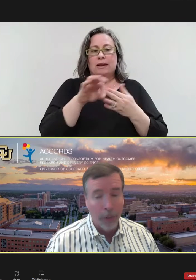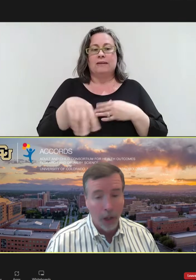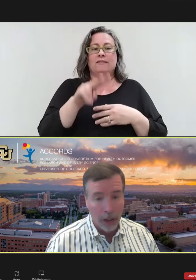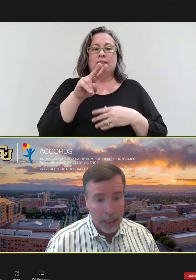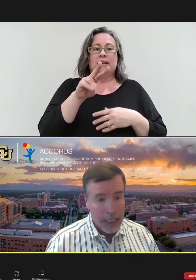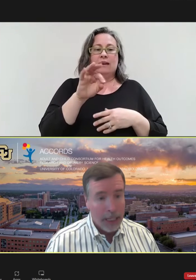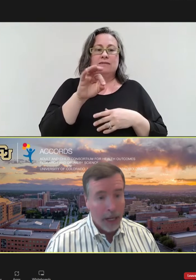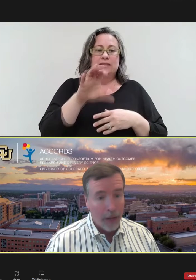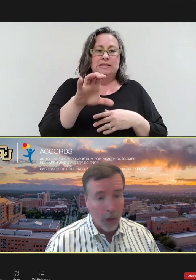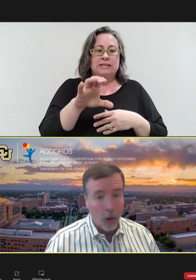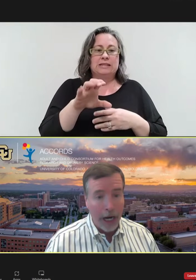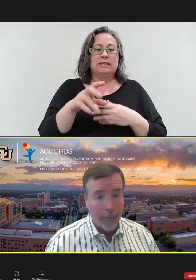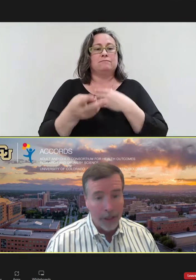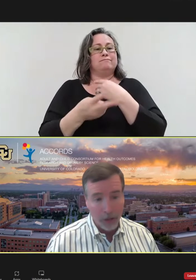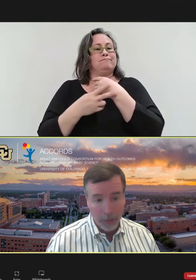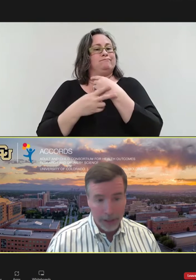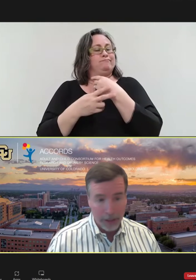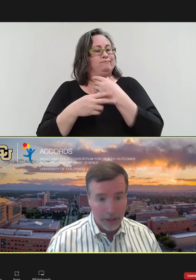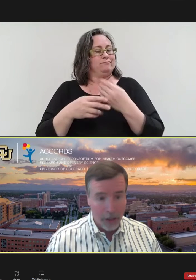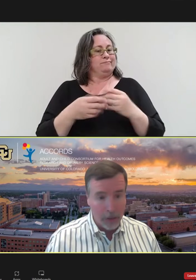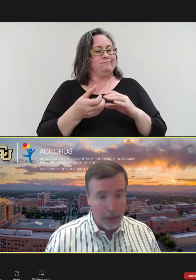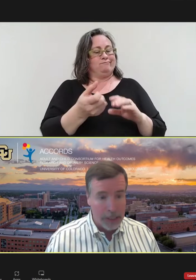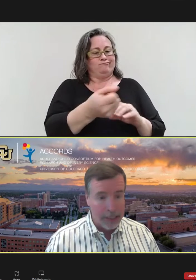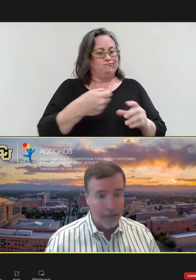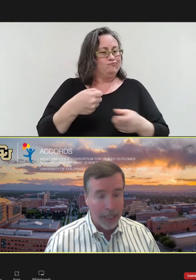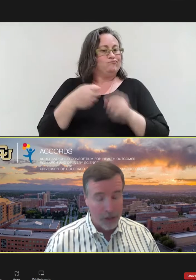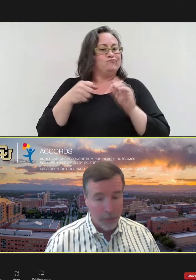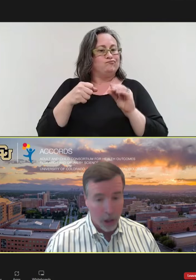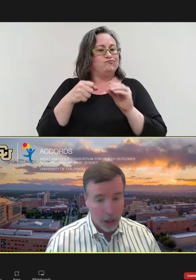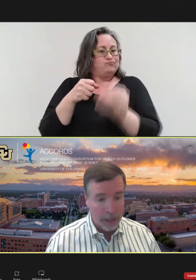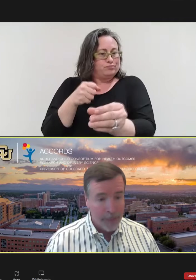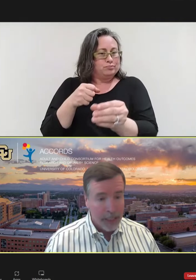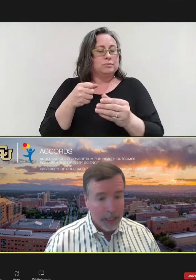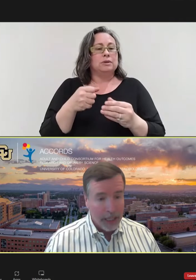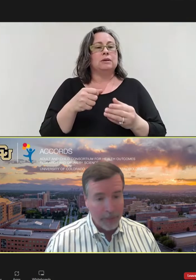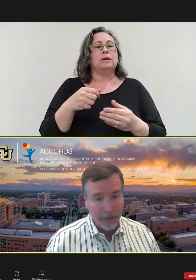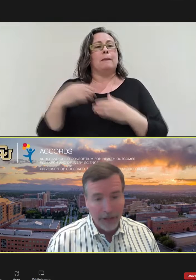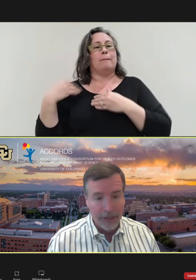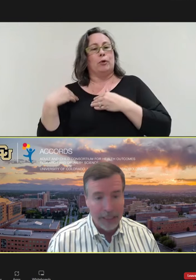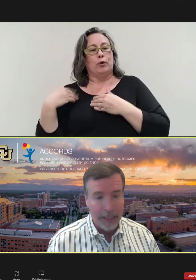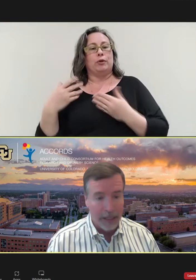burden. The requirements to replace lost doses is a major burden. Keeping VFC stock